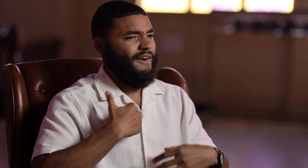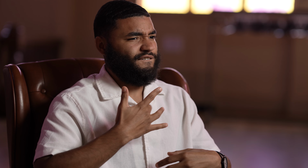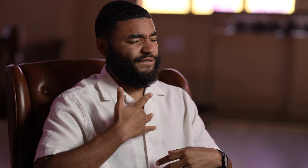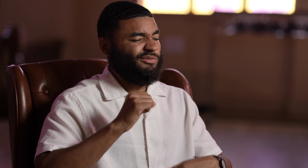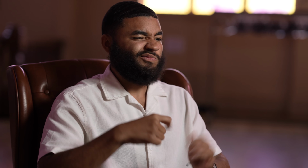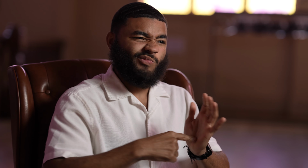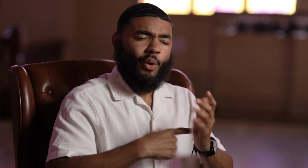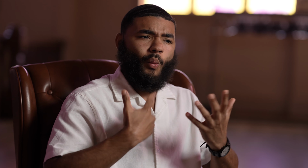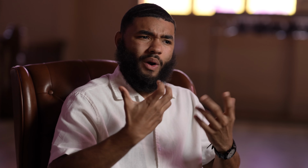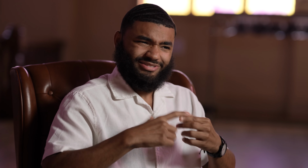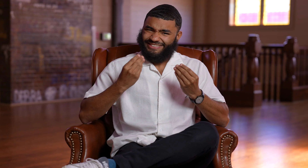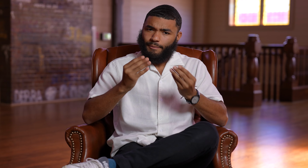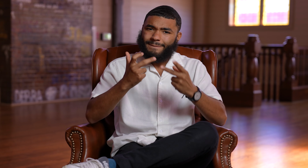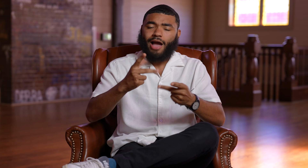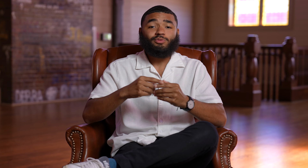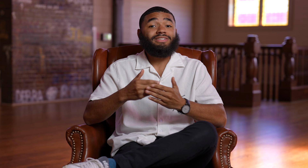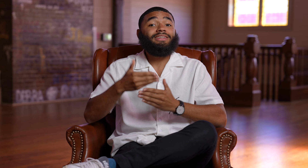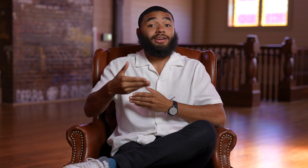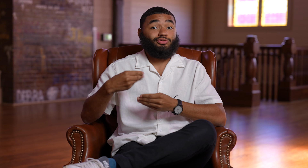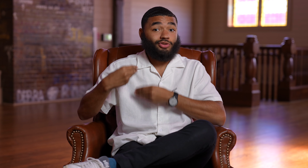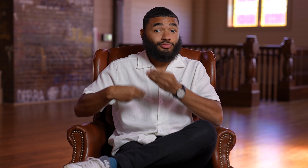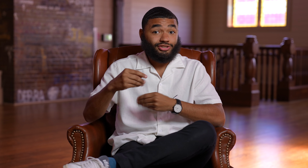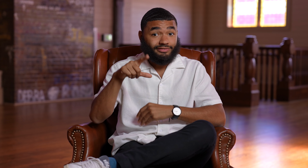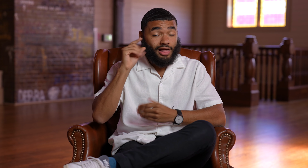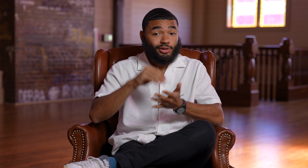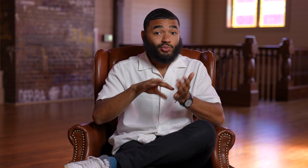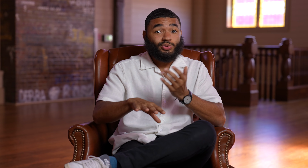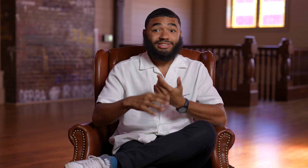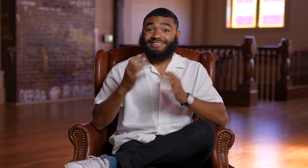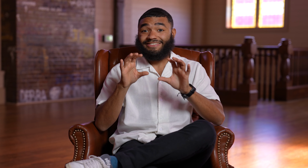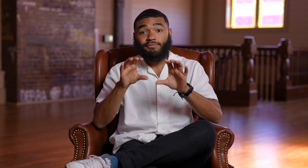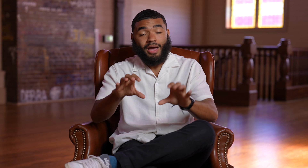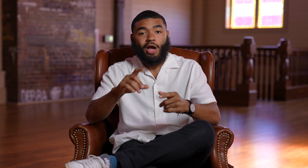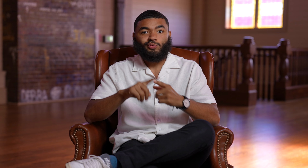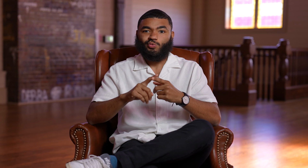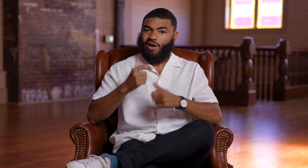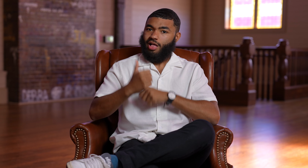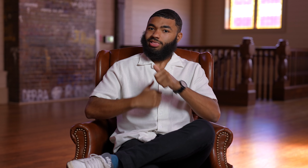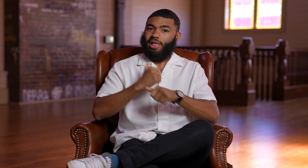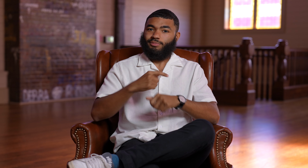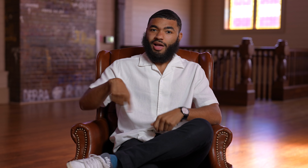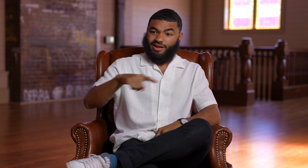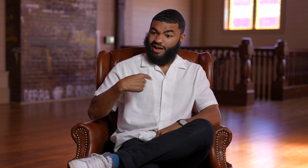makes me want to give back to the next generation of Gallaudet students and alumni,